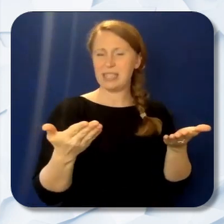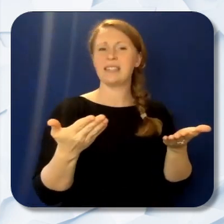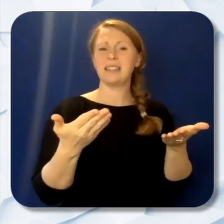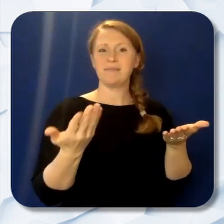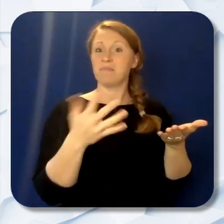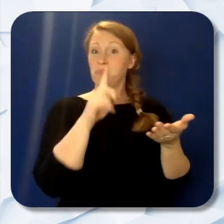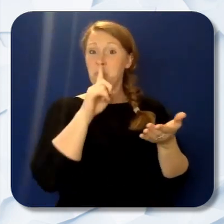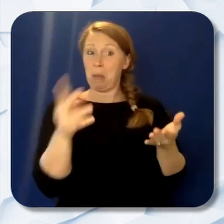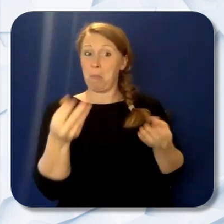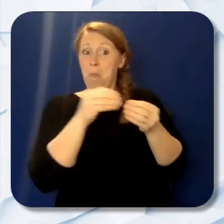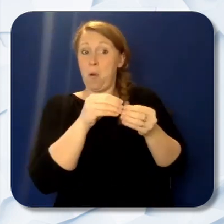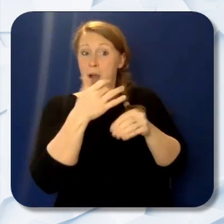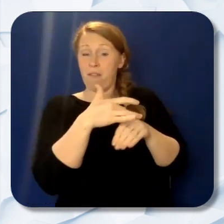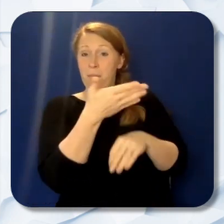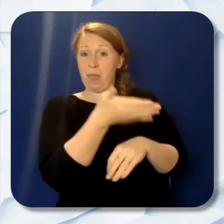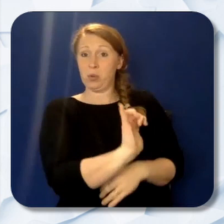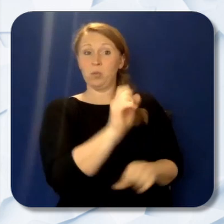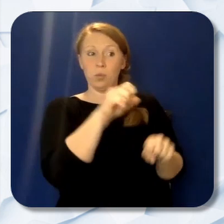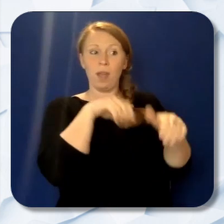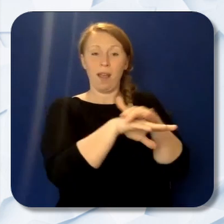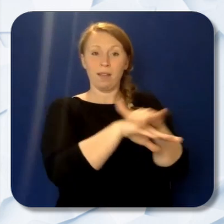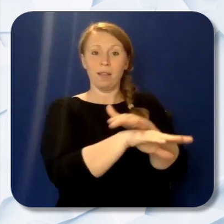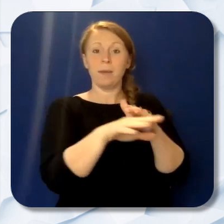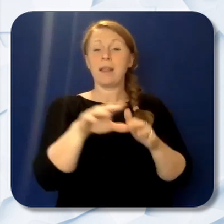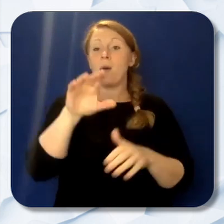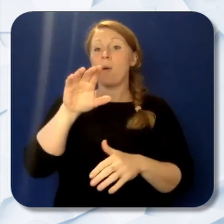could access. I also wanted to share that the Orange County Department of education is also.